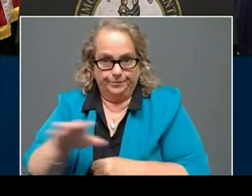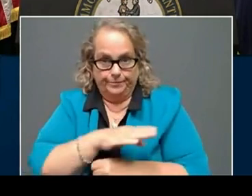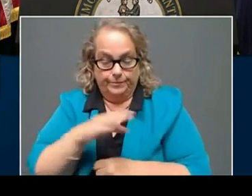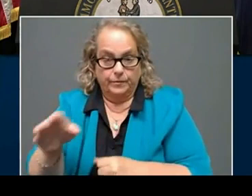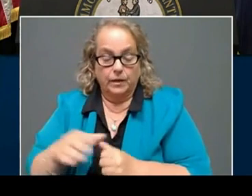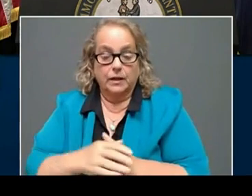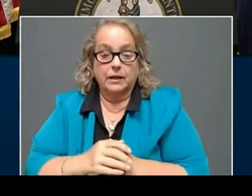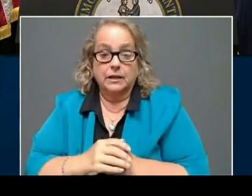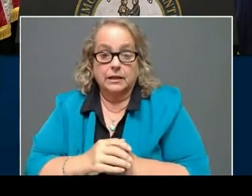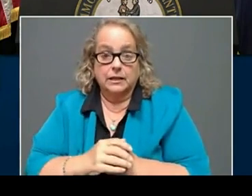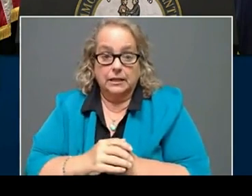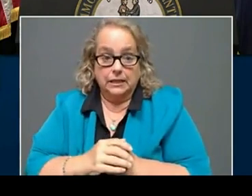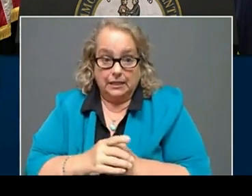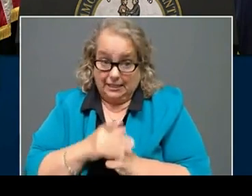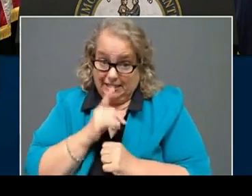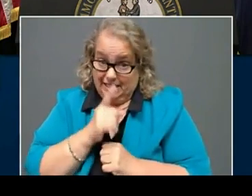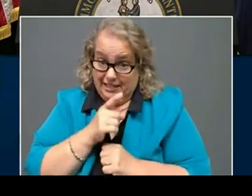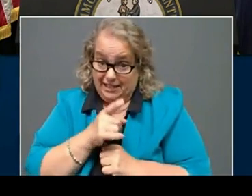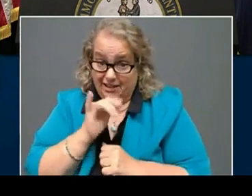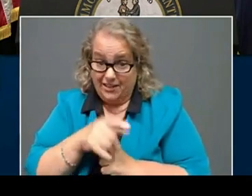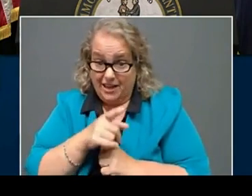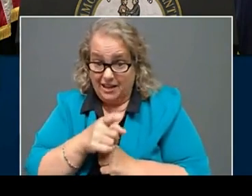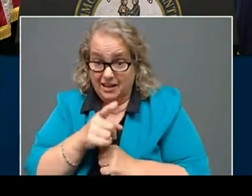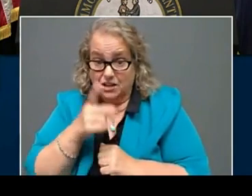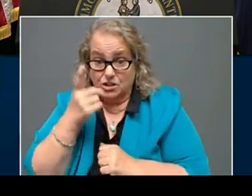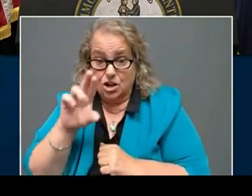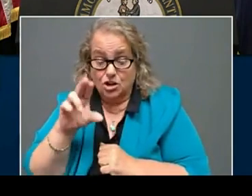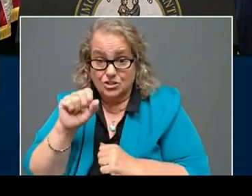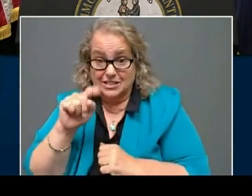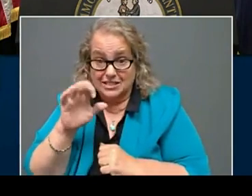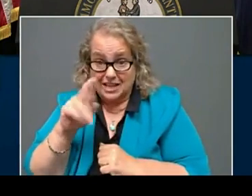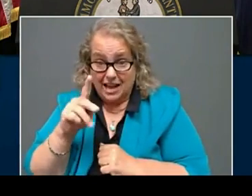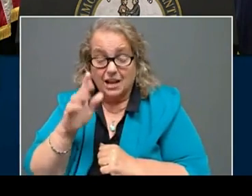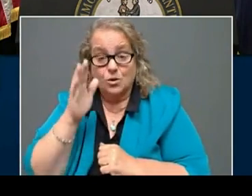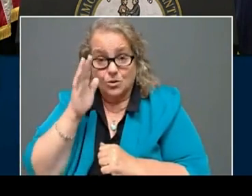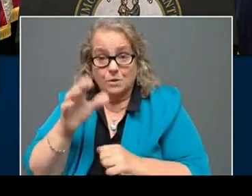these and and DR stock will be able to basically show you in different ways